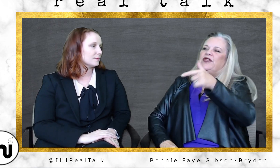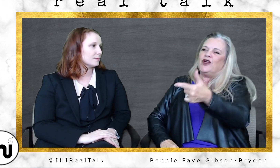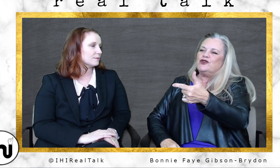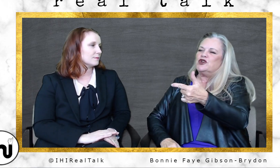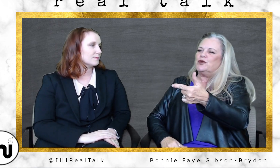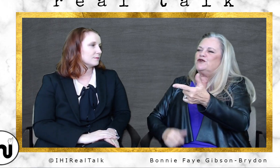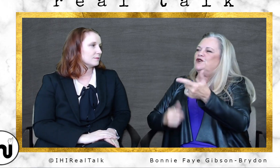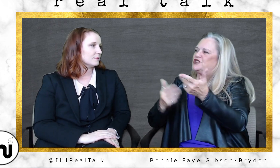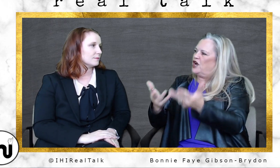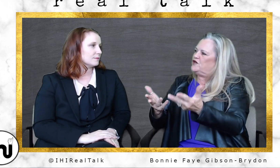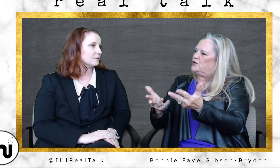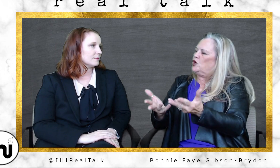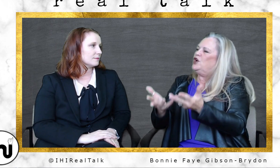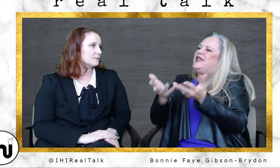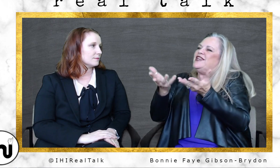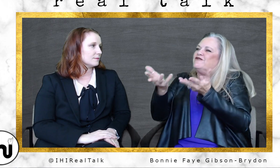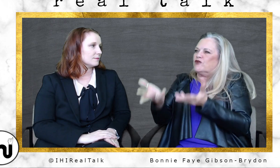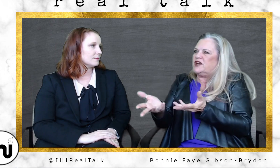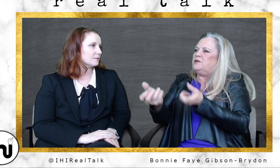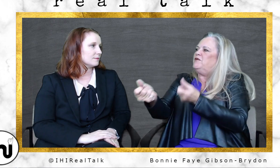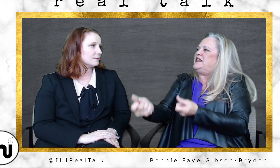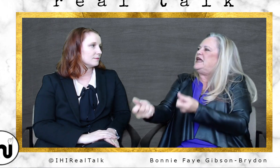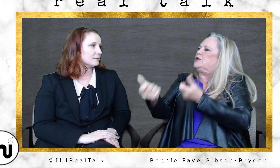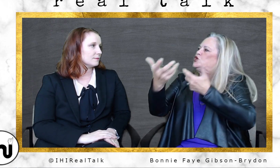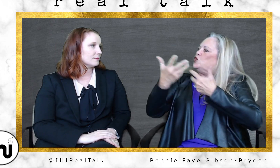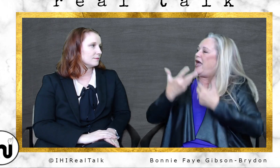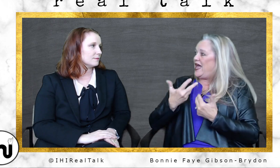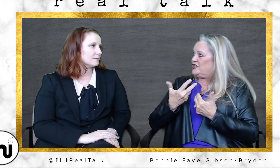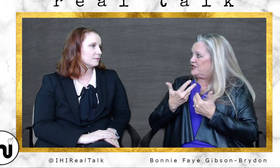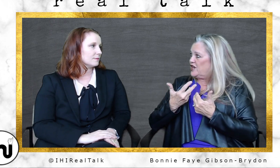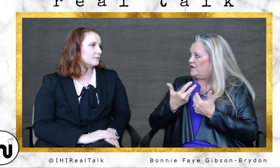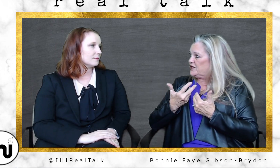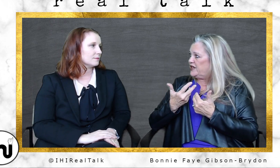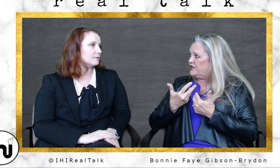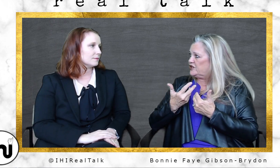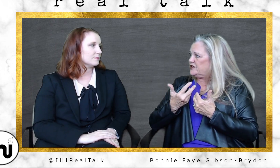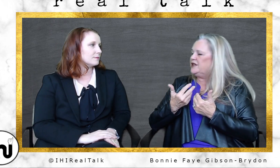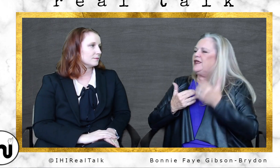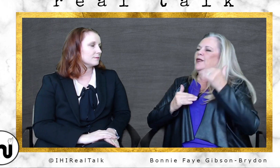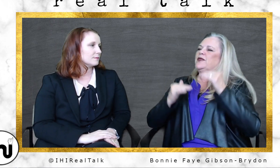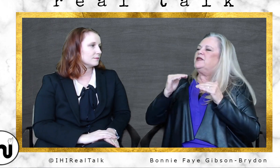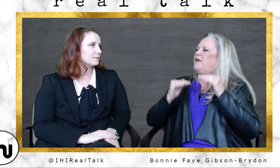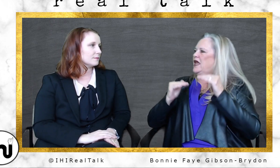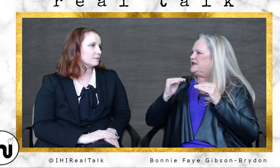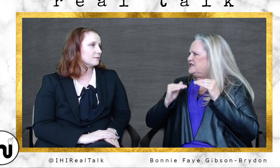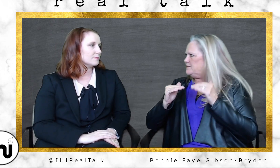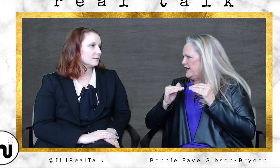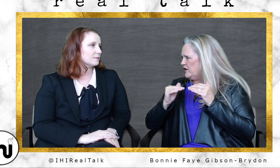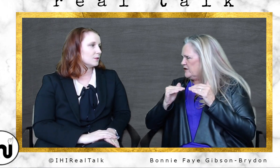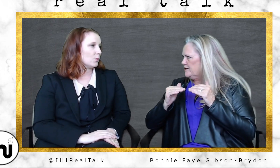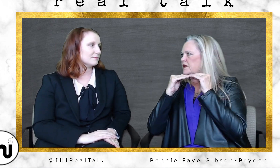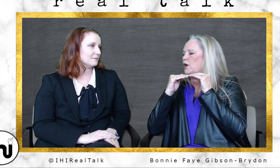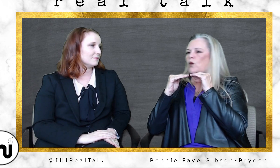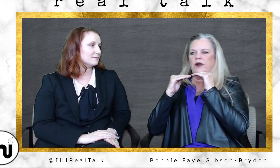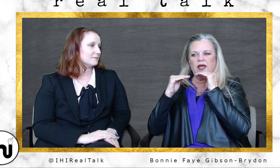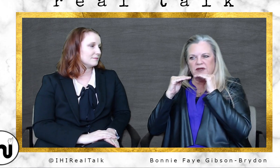other interpreter feels comfortable in freedom of being able to add to the conversation, then the balance is better. When I'm in trial,